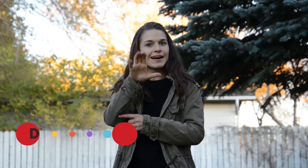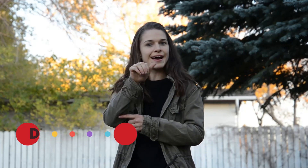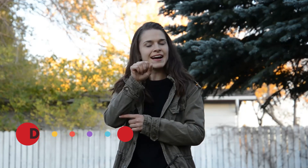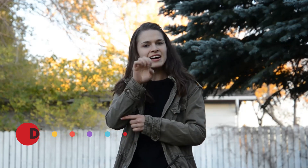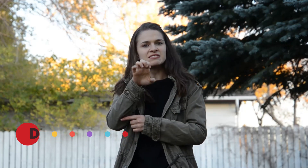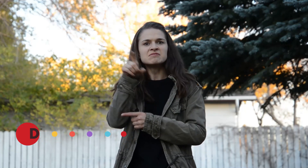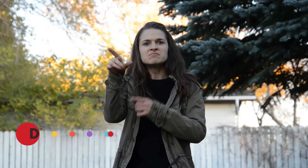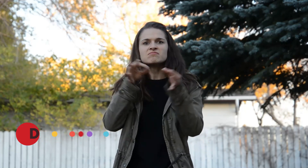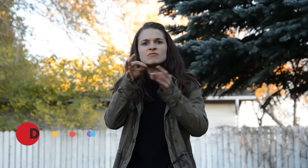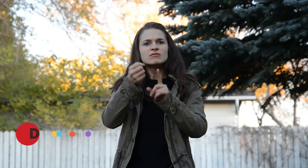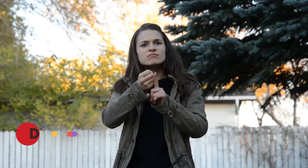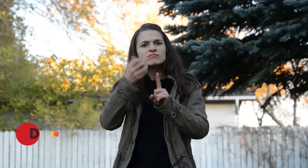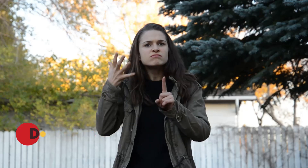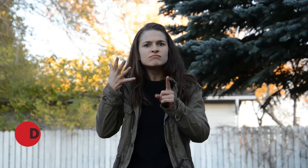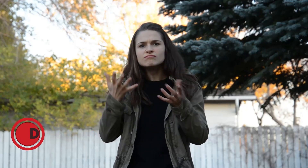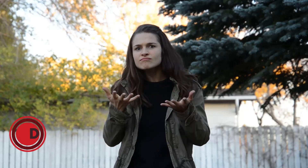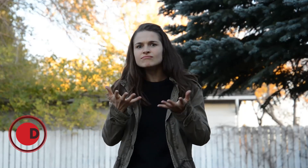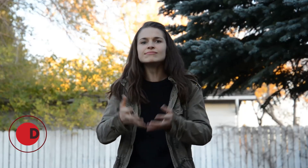appellants in a federal case to explain.